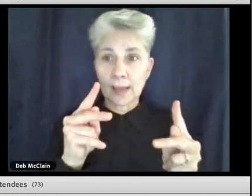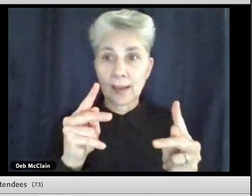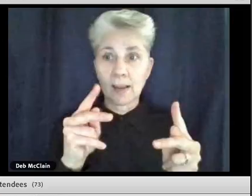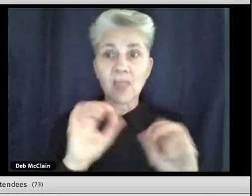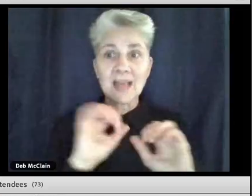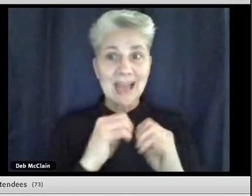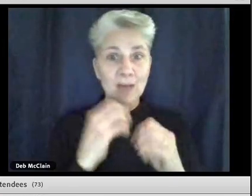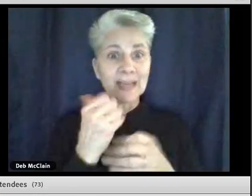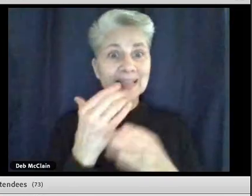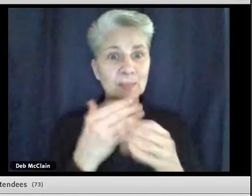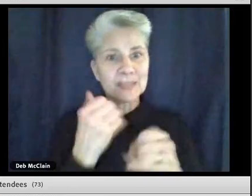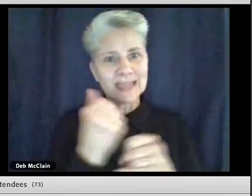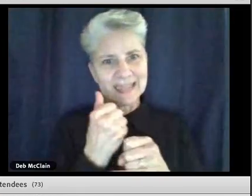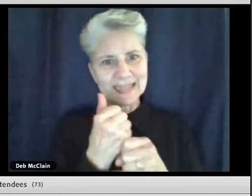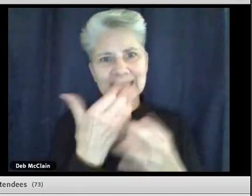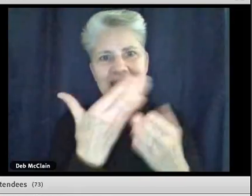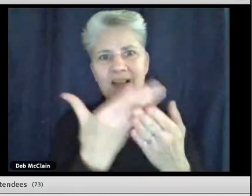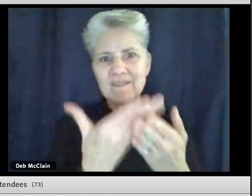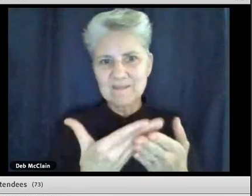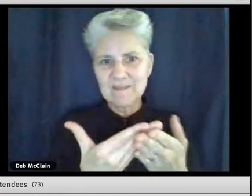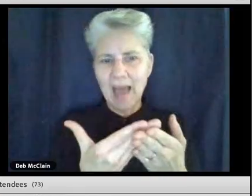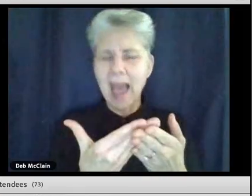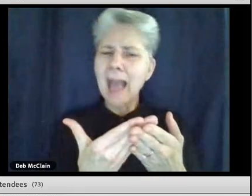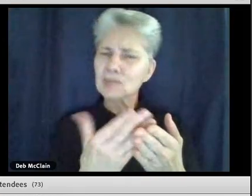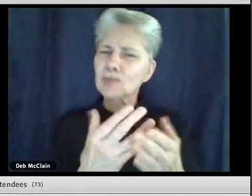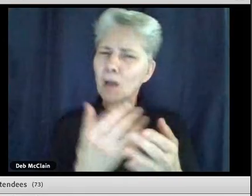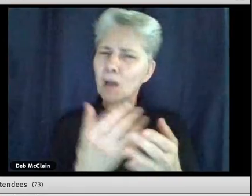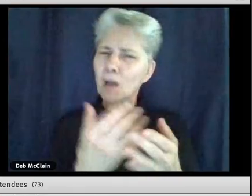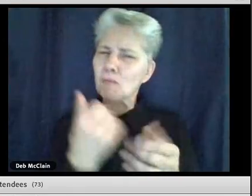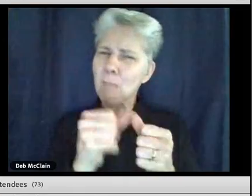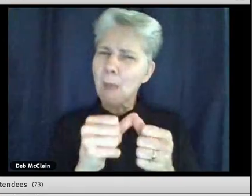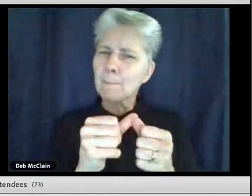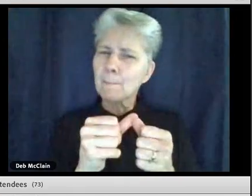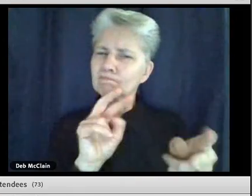Okay, so that's a way to get some of the statistics and facts, and like I said, you know, put those in perspective